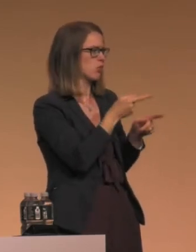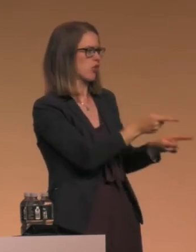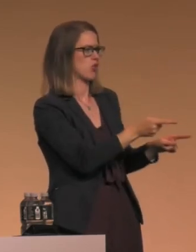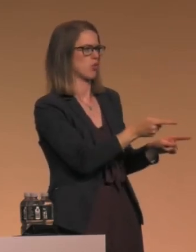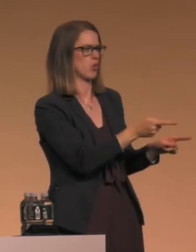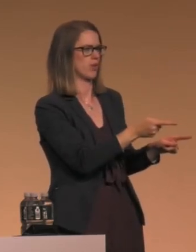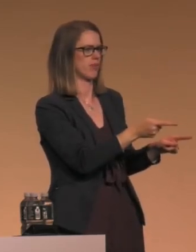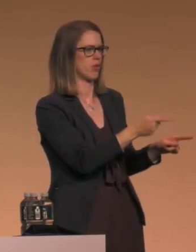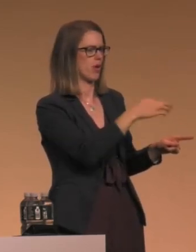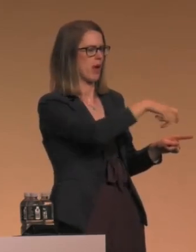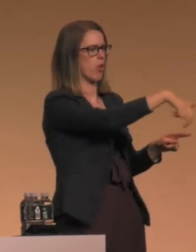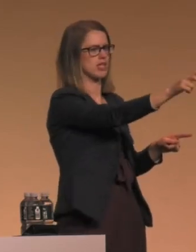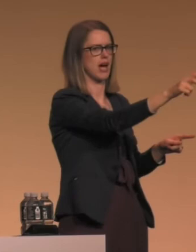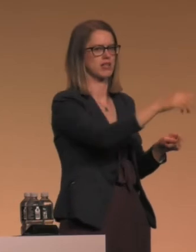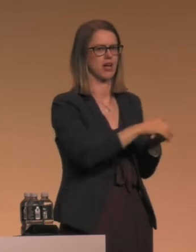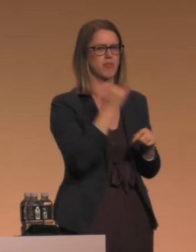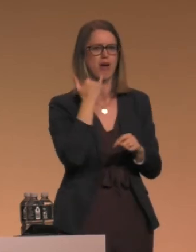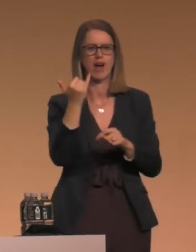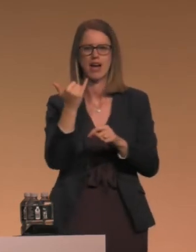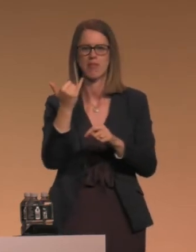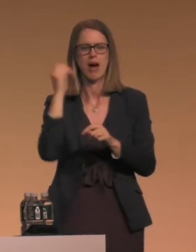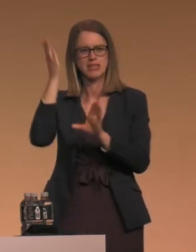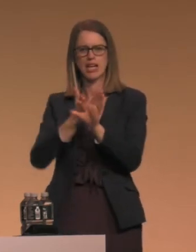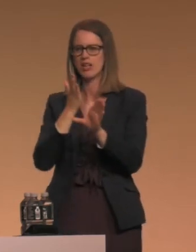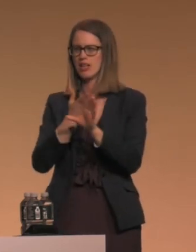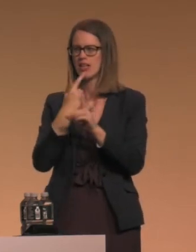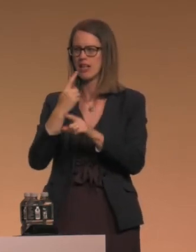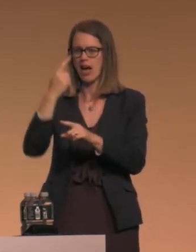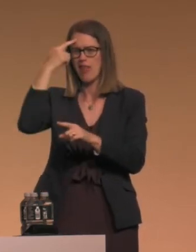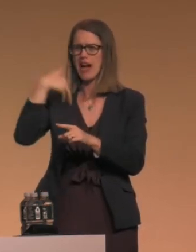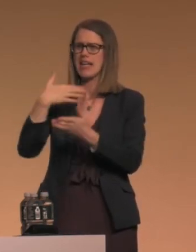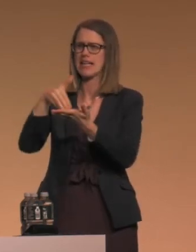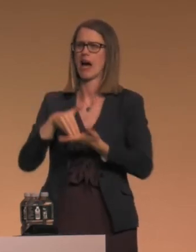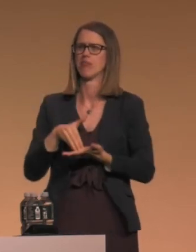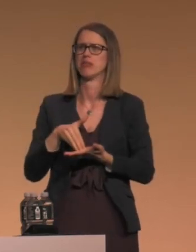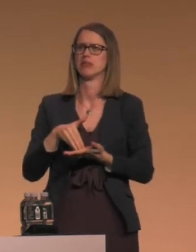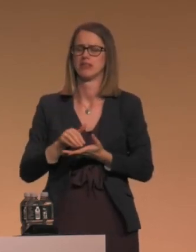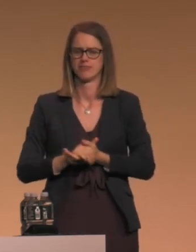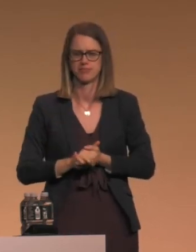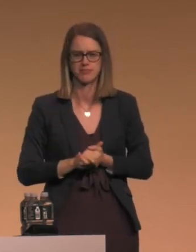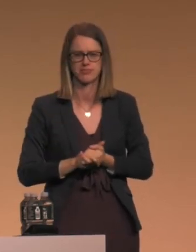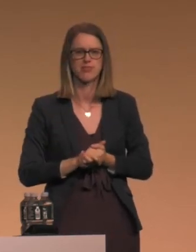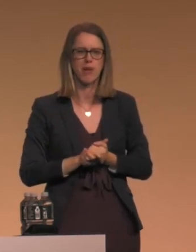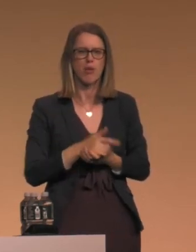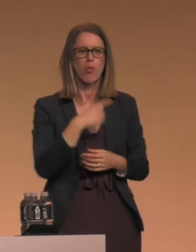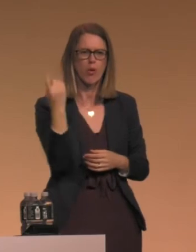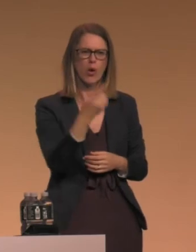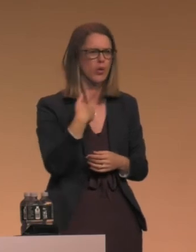And as soon as they walked out the door, I rang my friendly psychiatrist and said, I think I need help. But we all do need help at some stage.